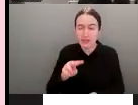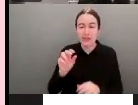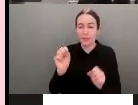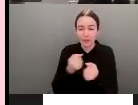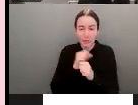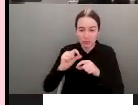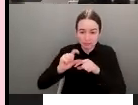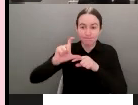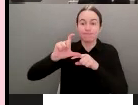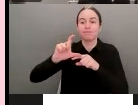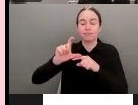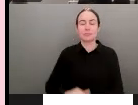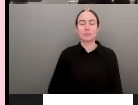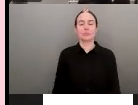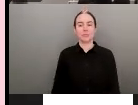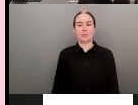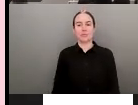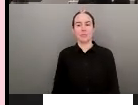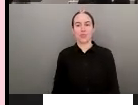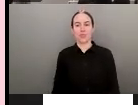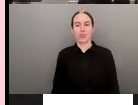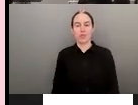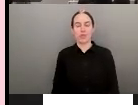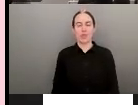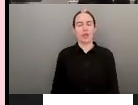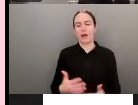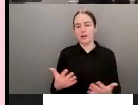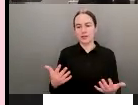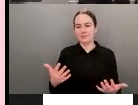without problems with larger font sizes.